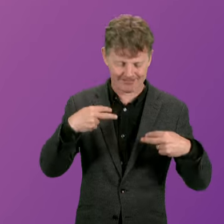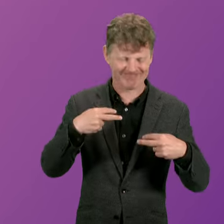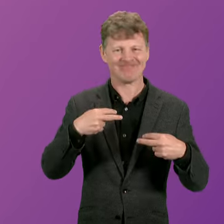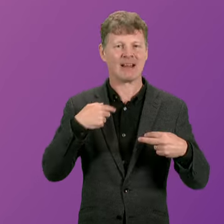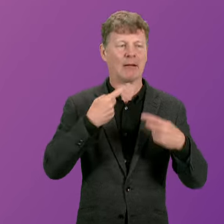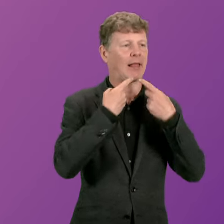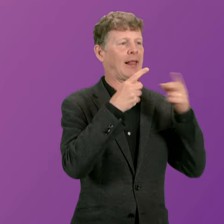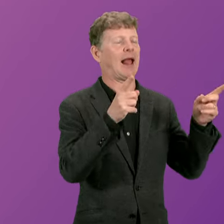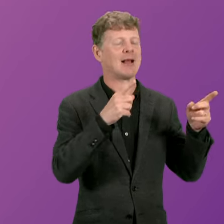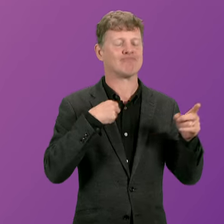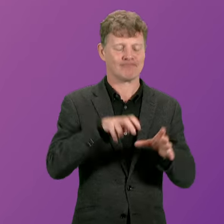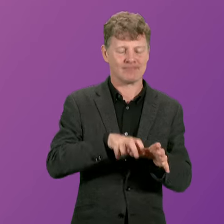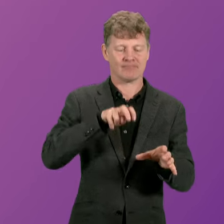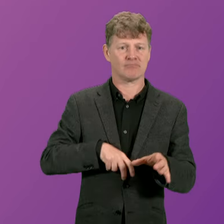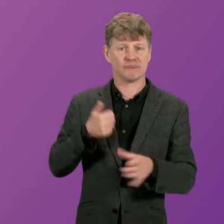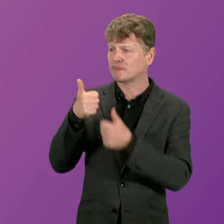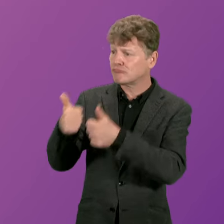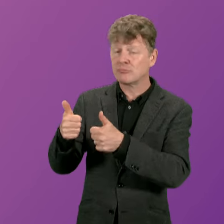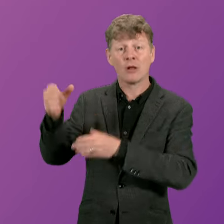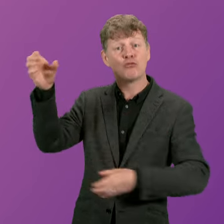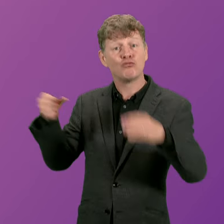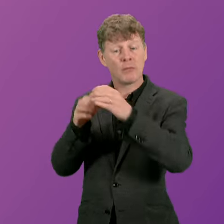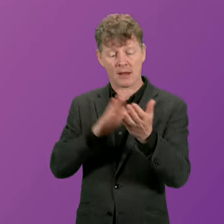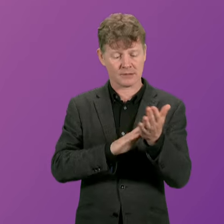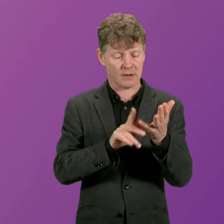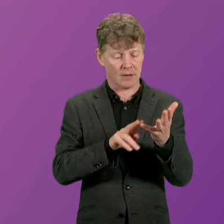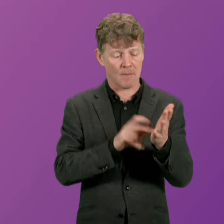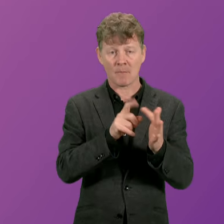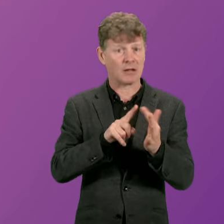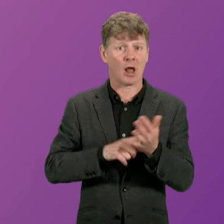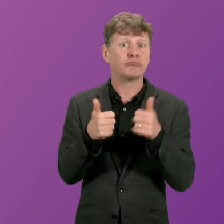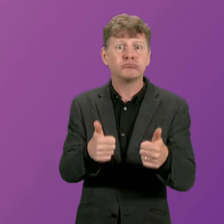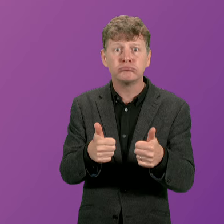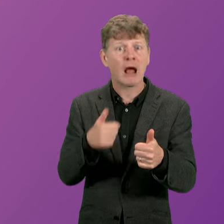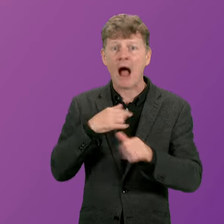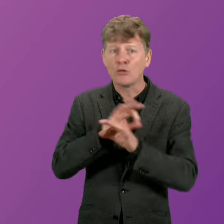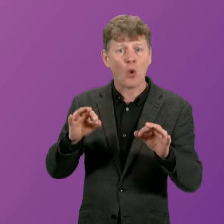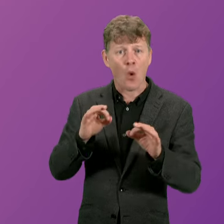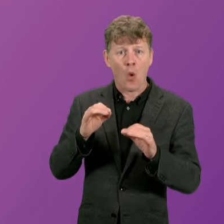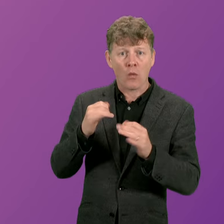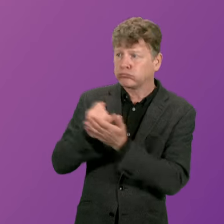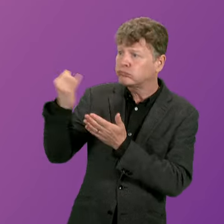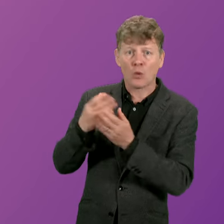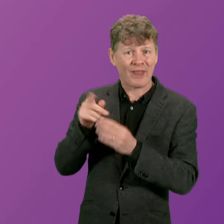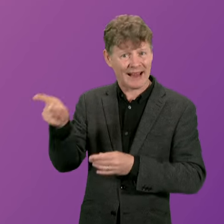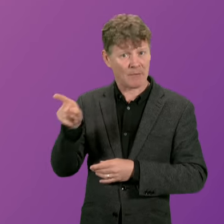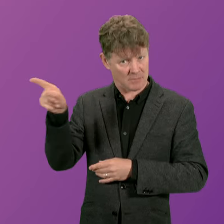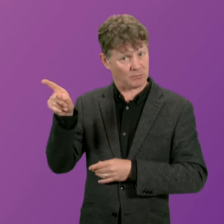I raised no issues about Oliver Mundell, because he had not made any comments about the case. I am simply saying that, with the way in which it is handling this matter, Parliament